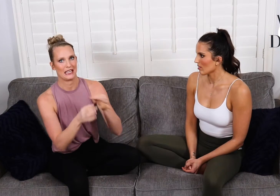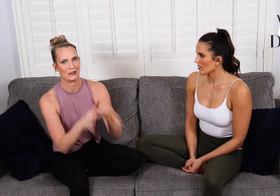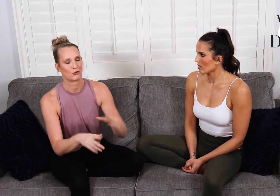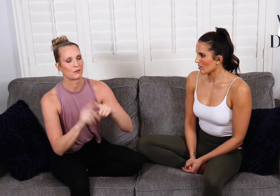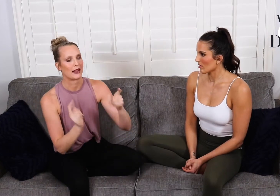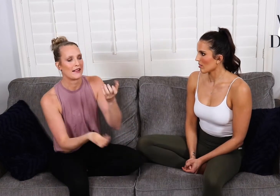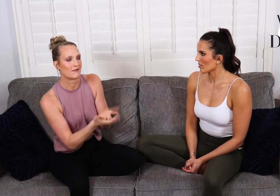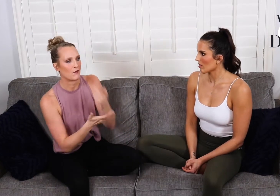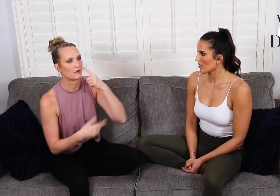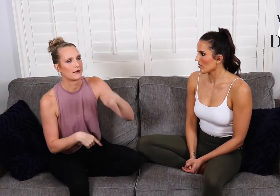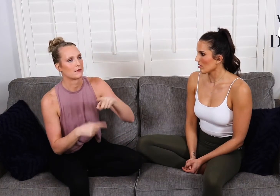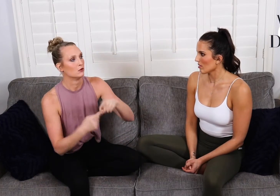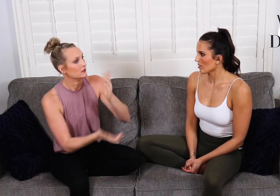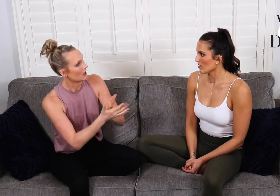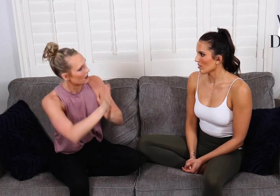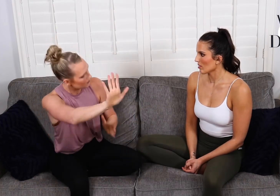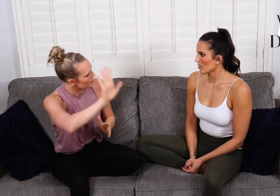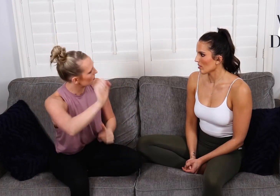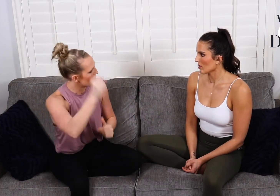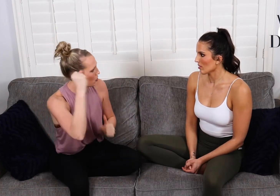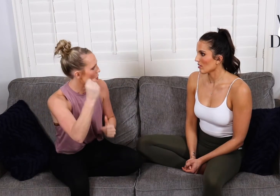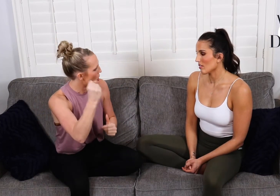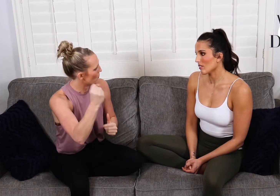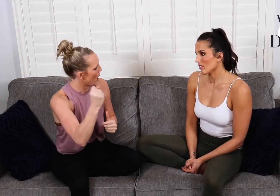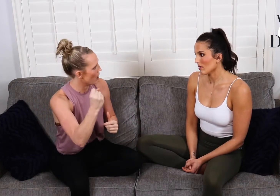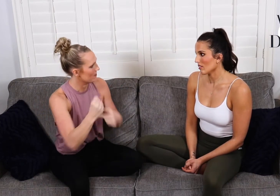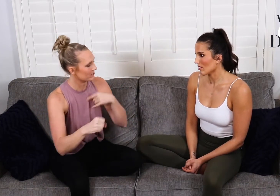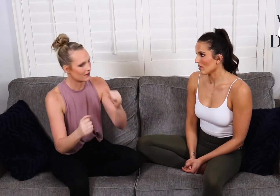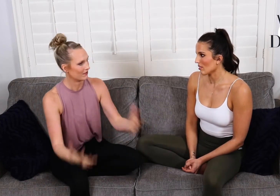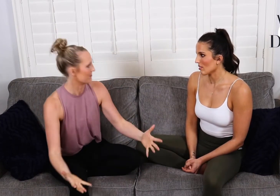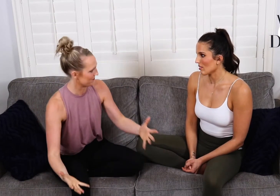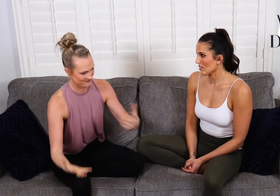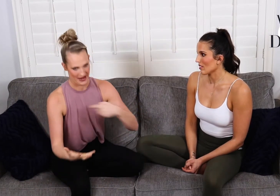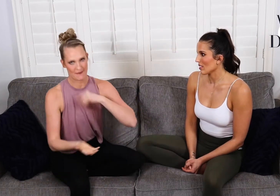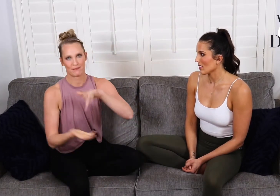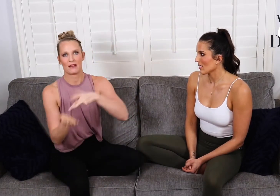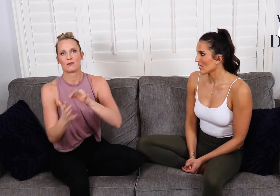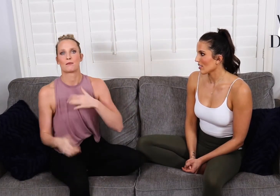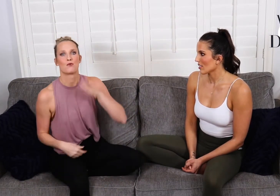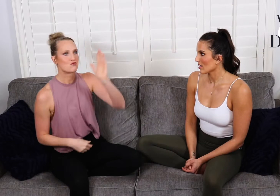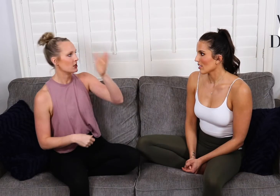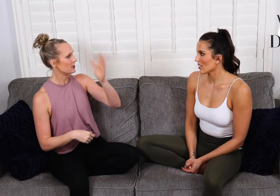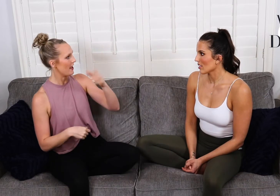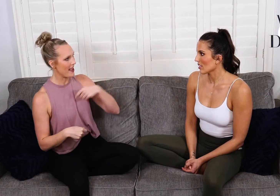cues with my interpreter. But the fact that they stopped me in the middle of my presentation to tell me to hold on. I'm like, I'm in the middle